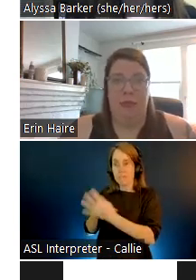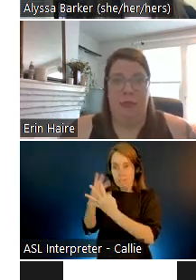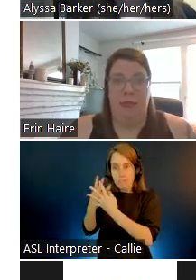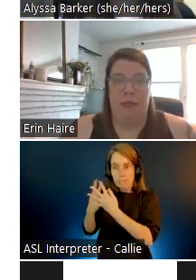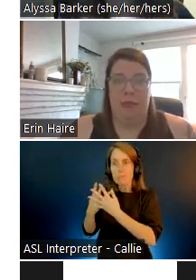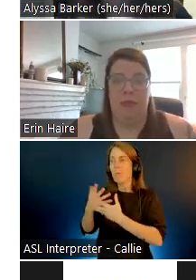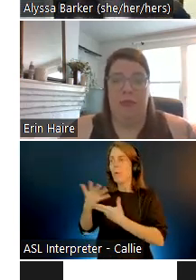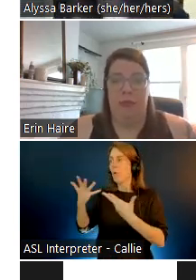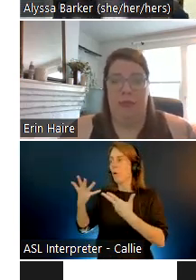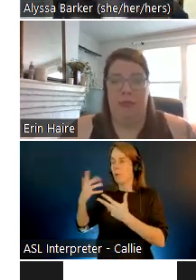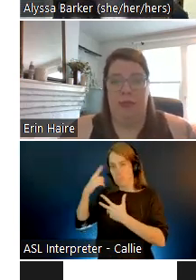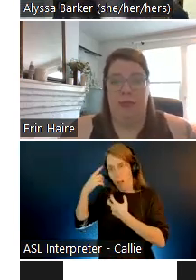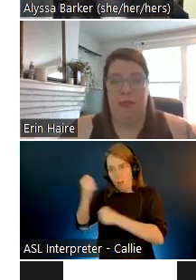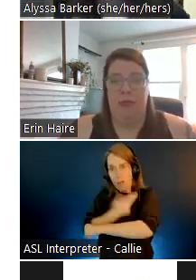reasonable accommodation or modification